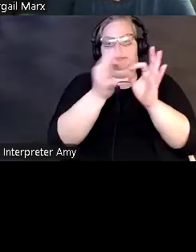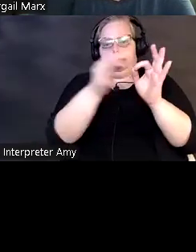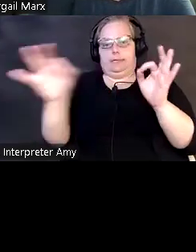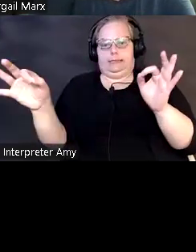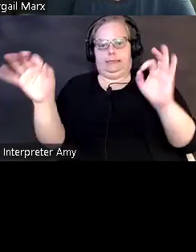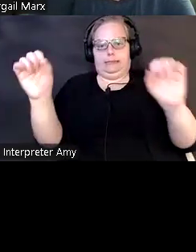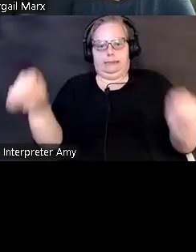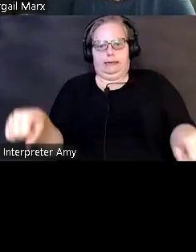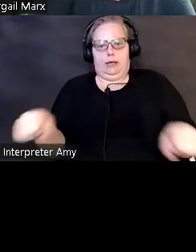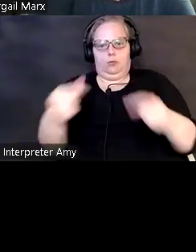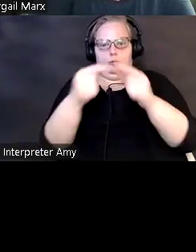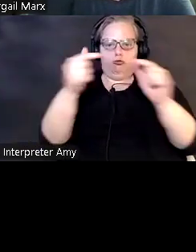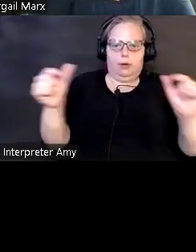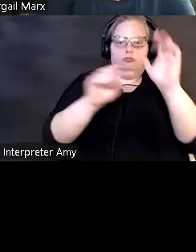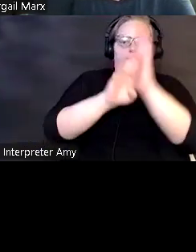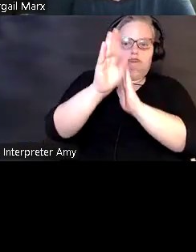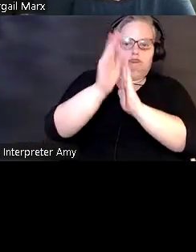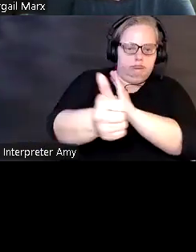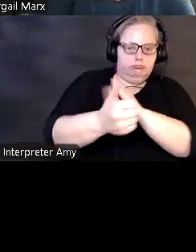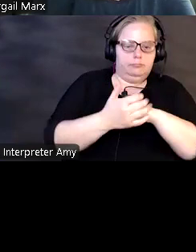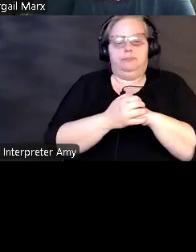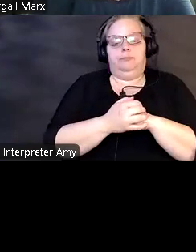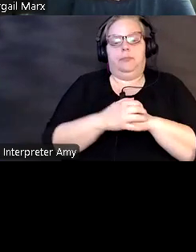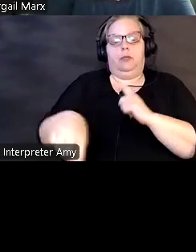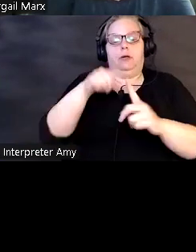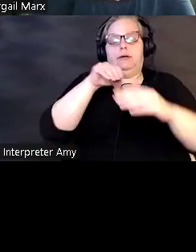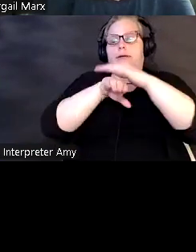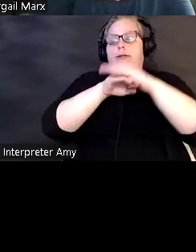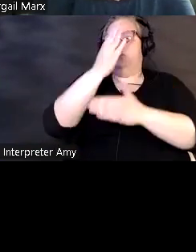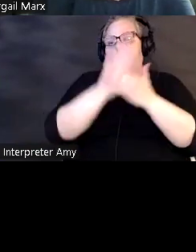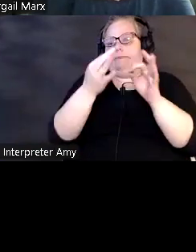As well as still having access to some phrases, and so I'm going to just kind